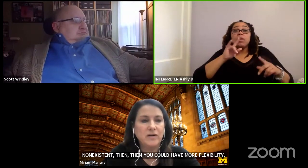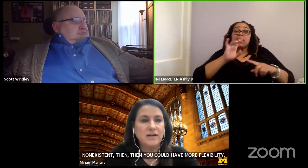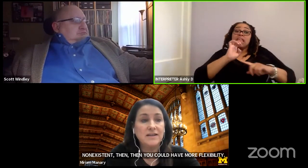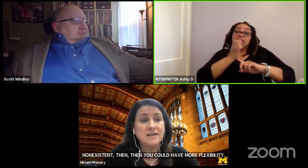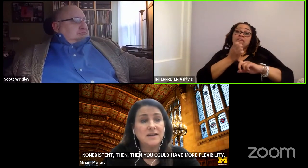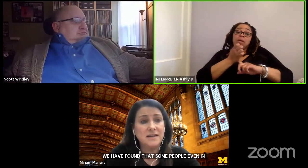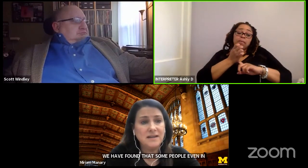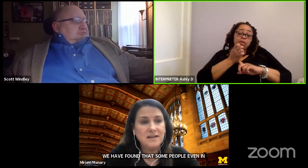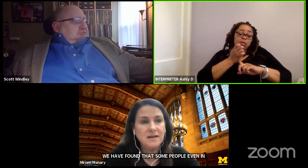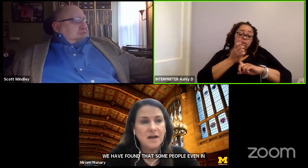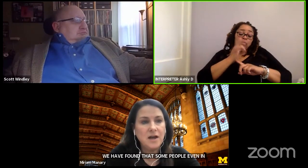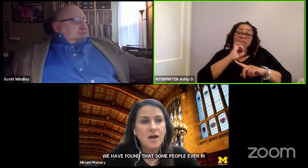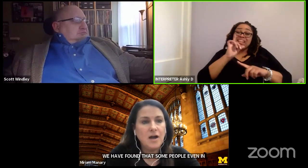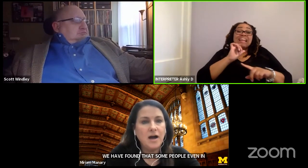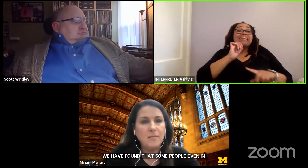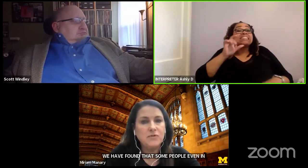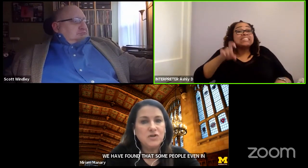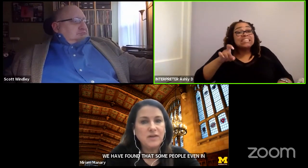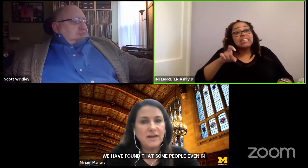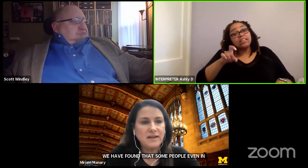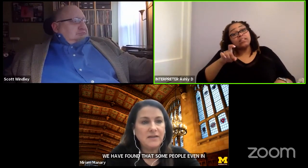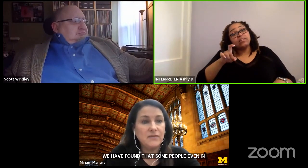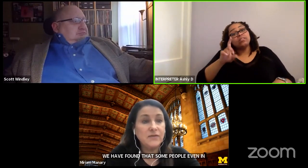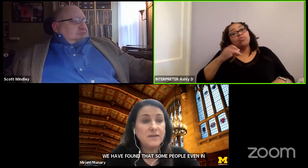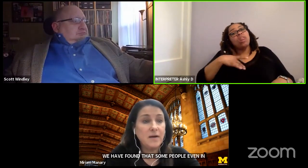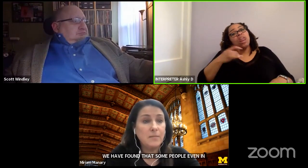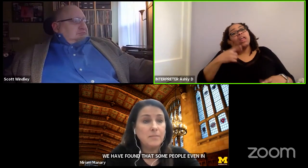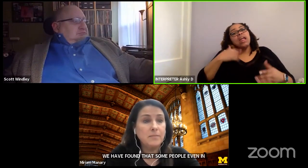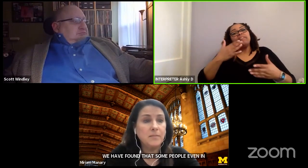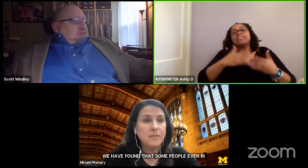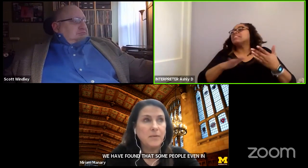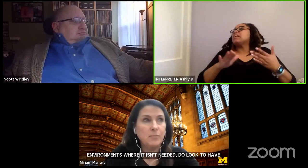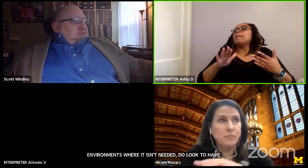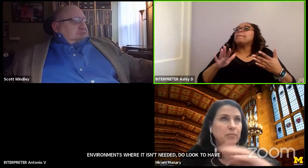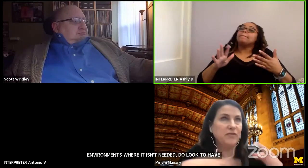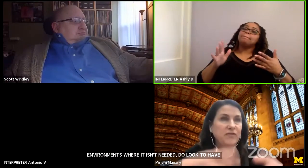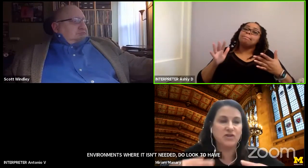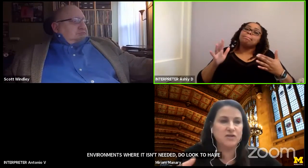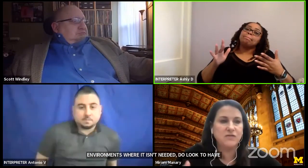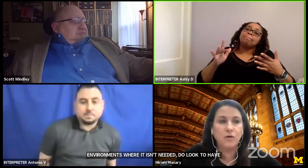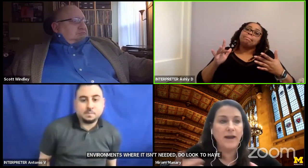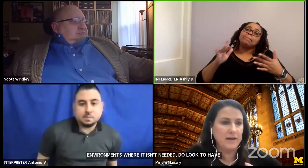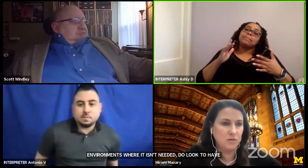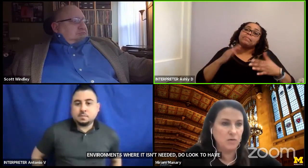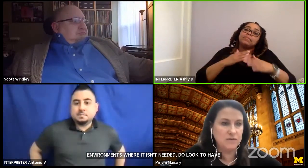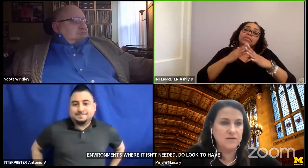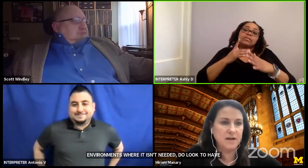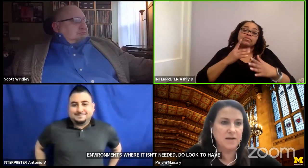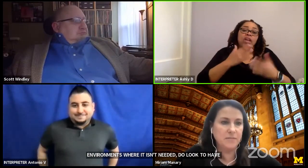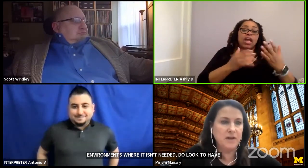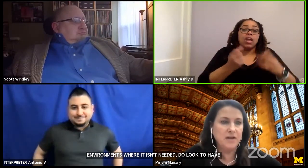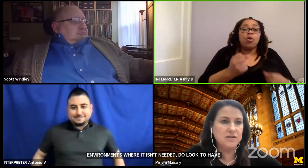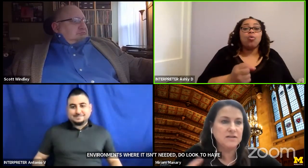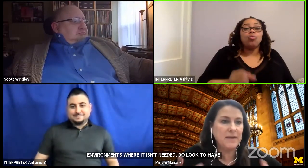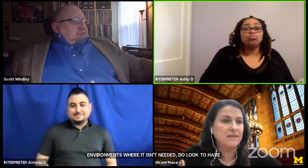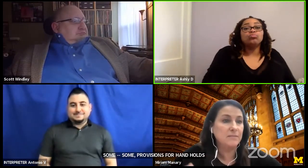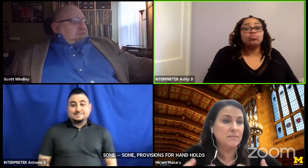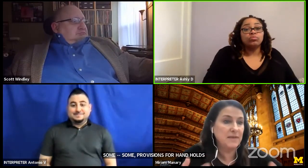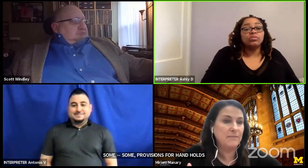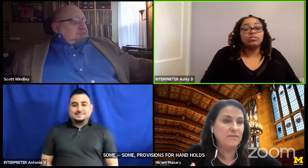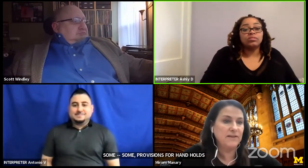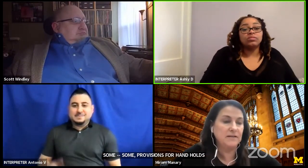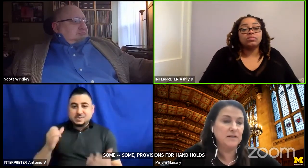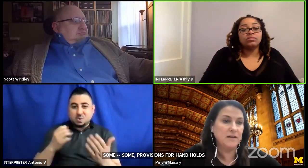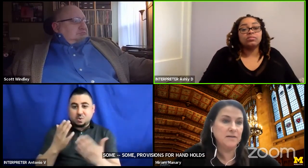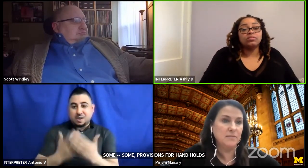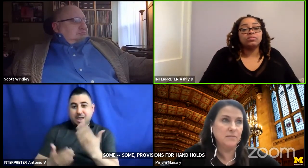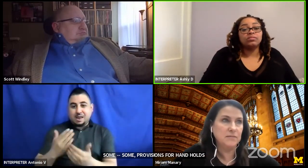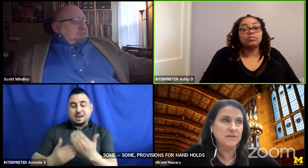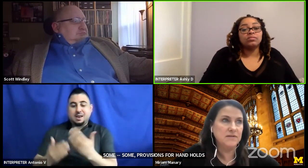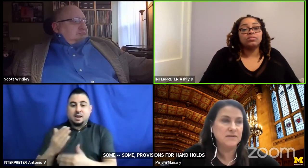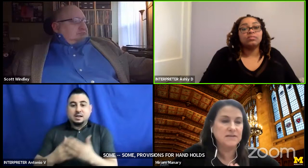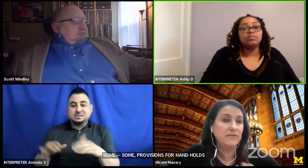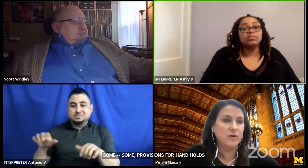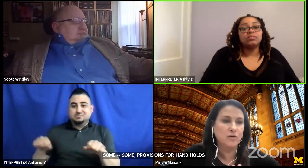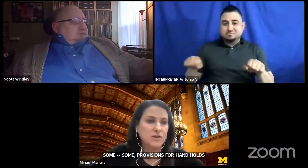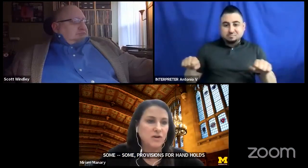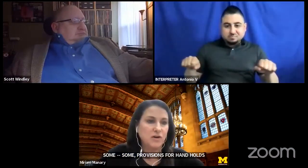it isn’t needed, do like to have some provisions for hand holds, just to make them feel safer